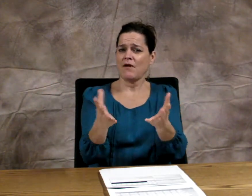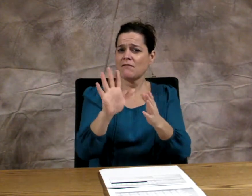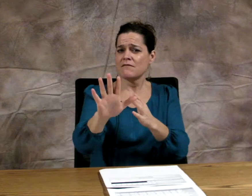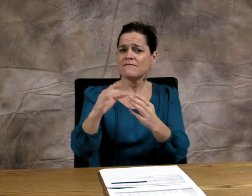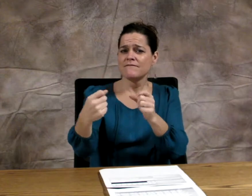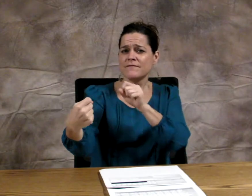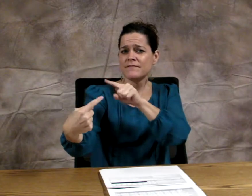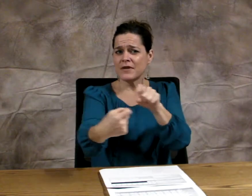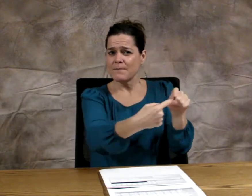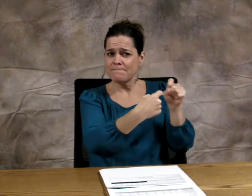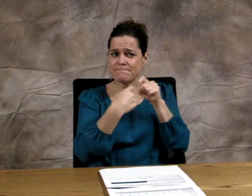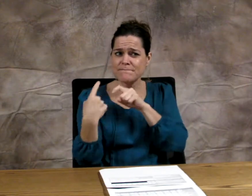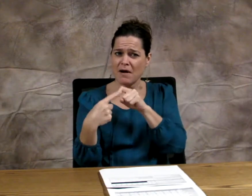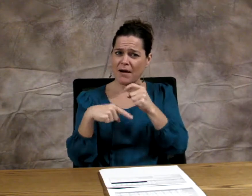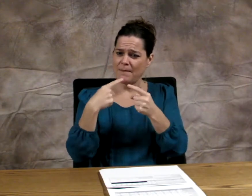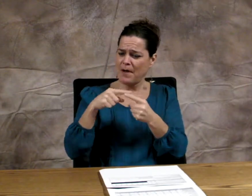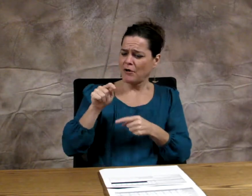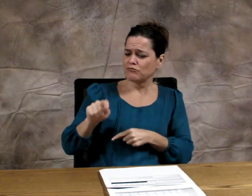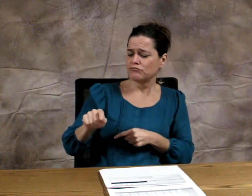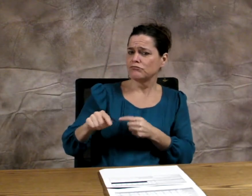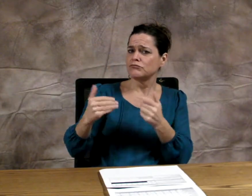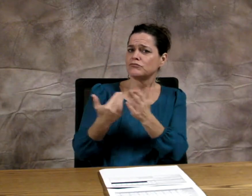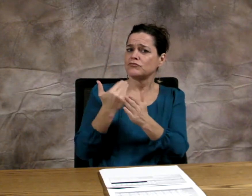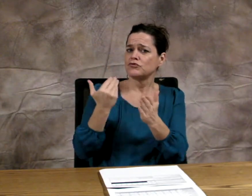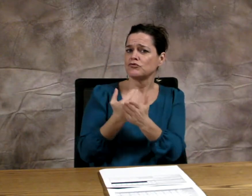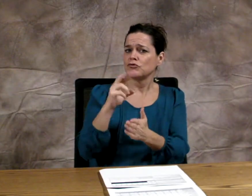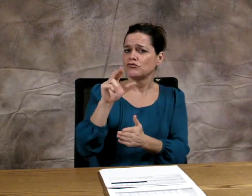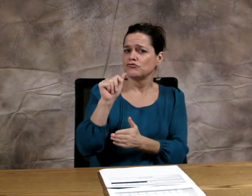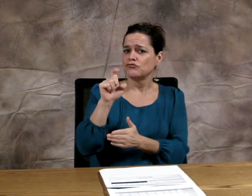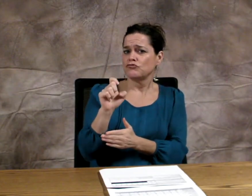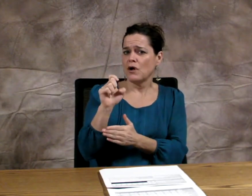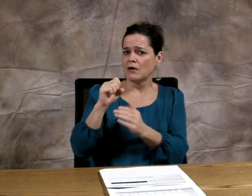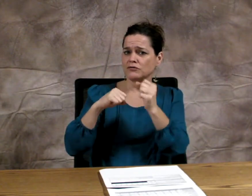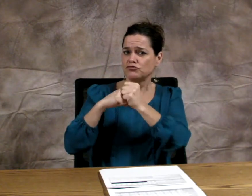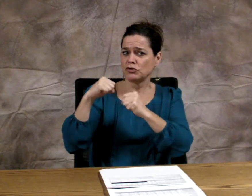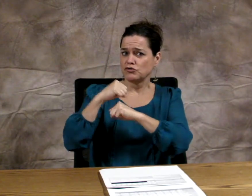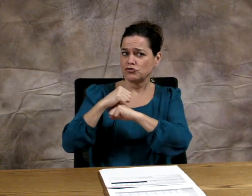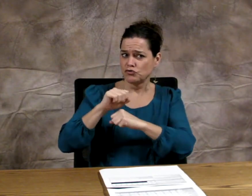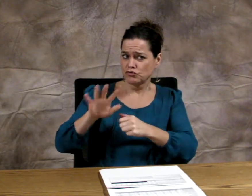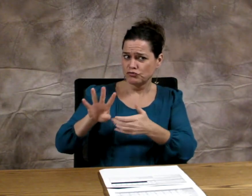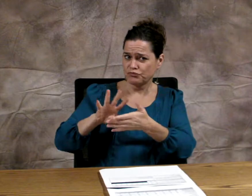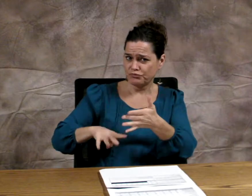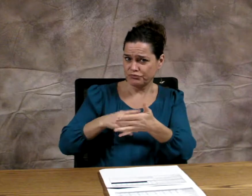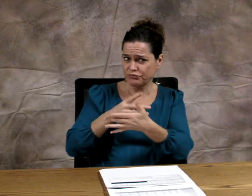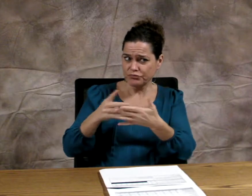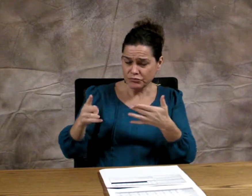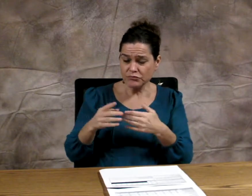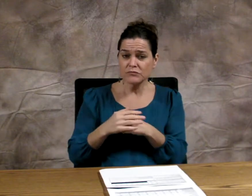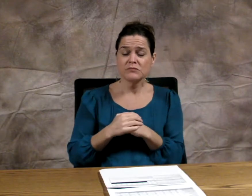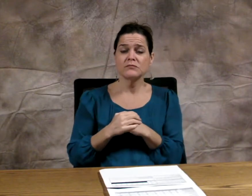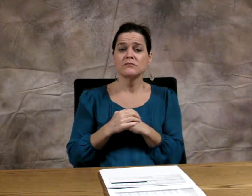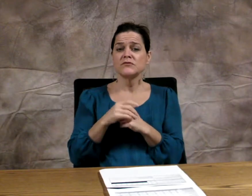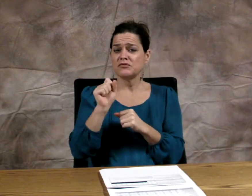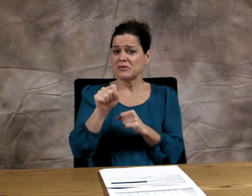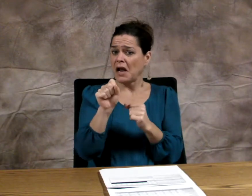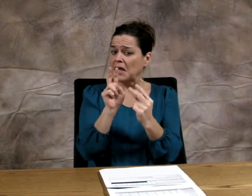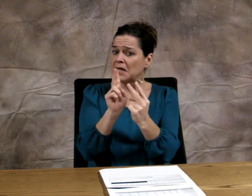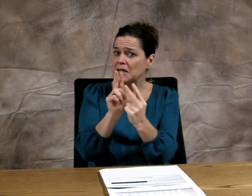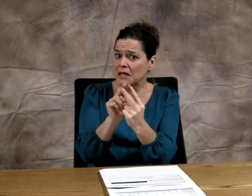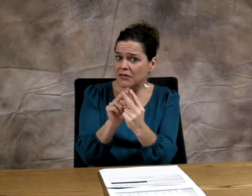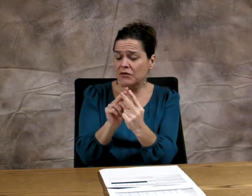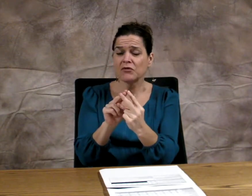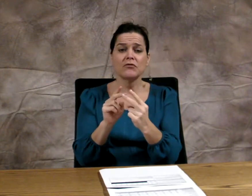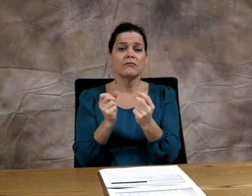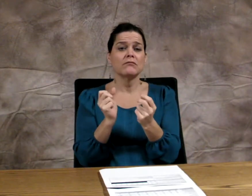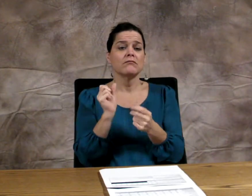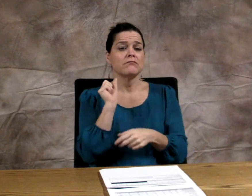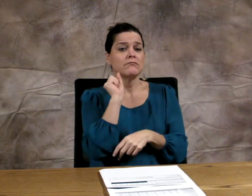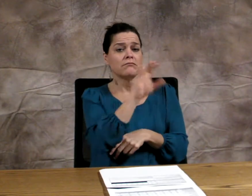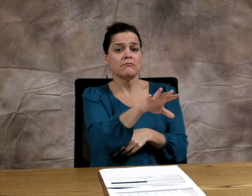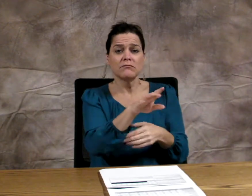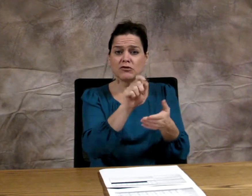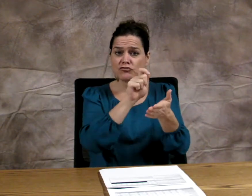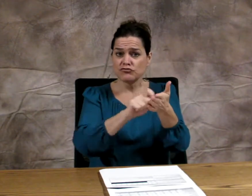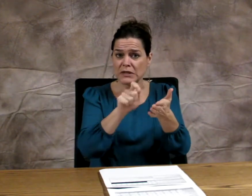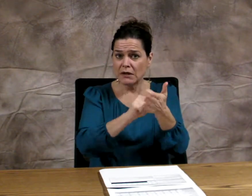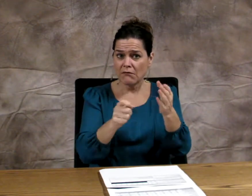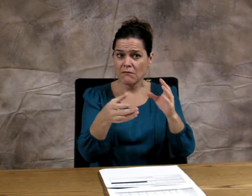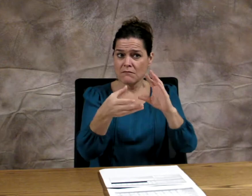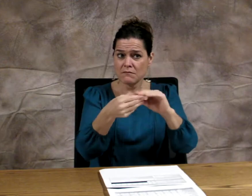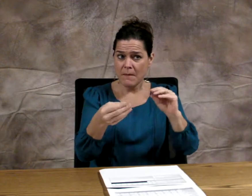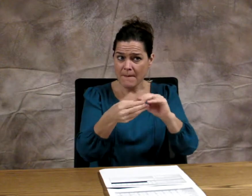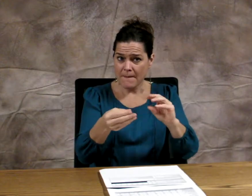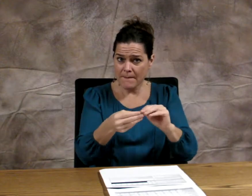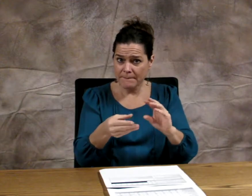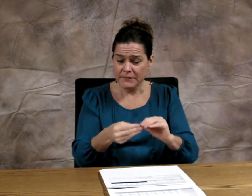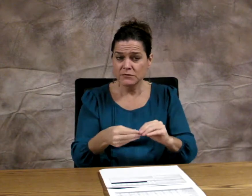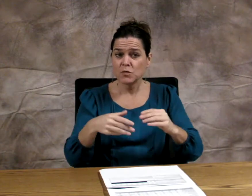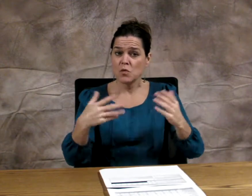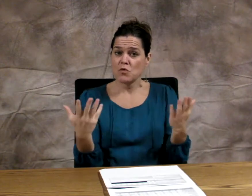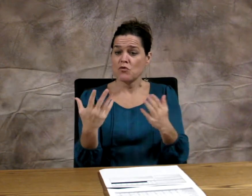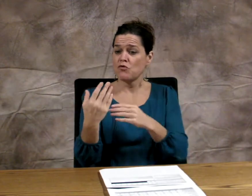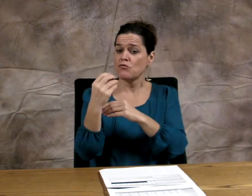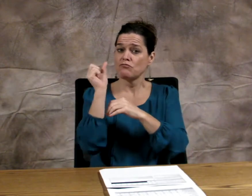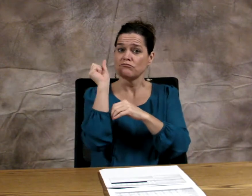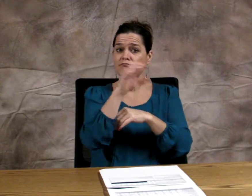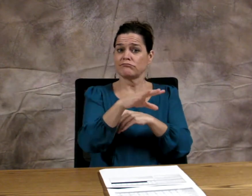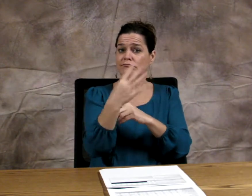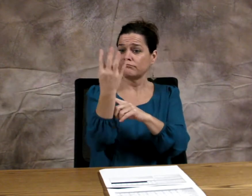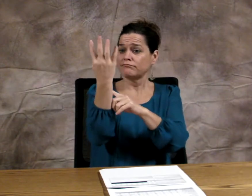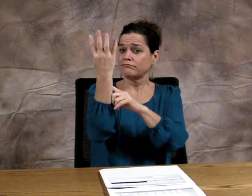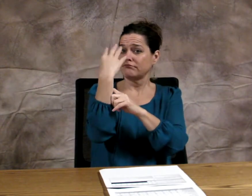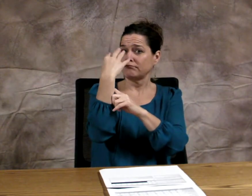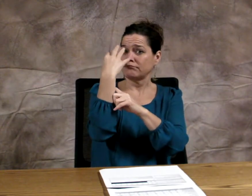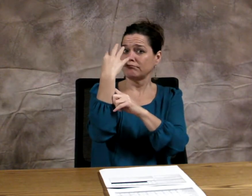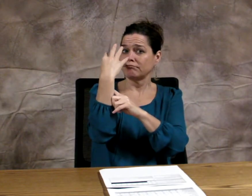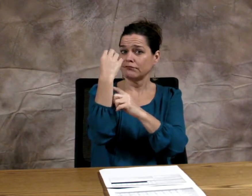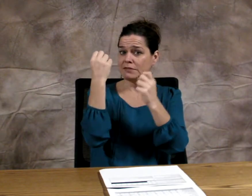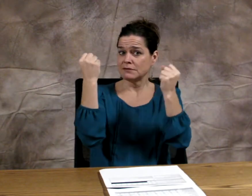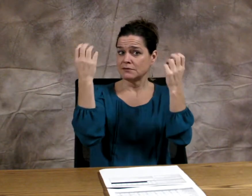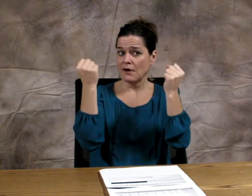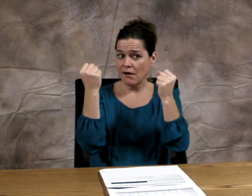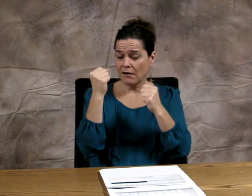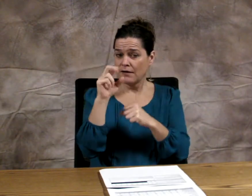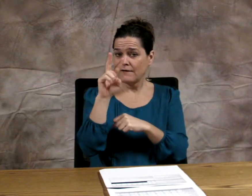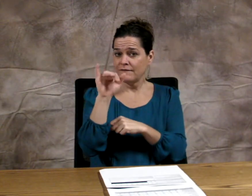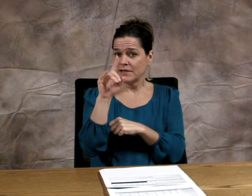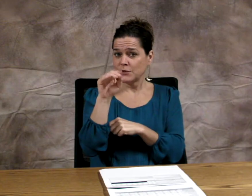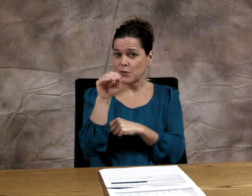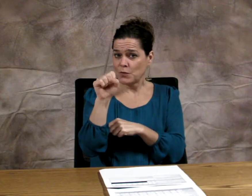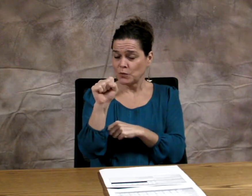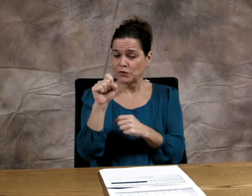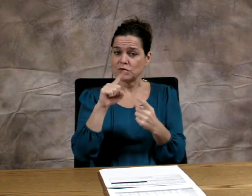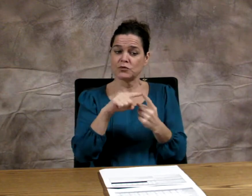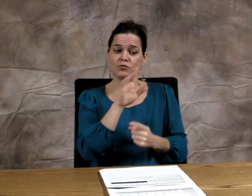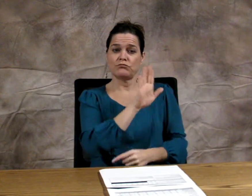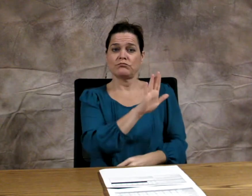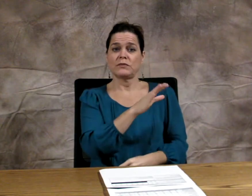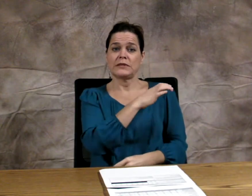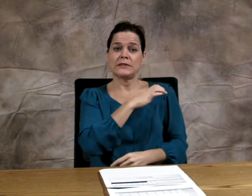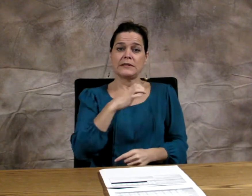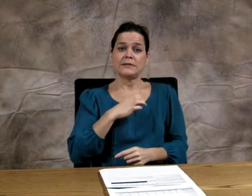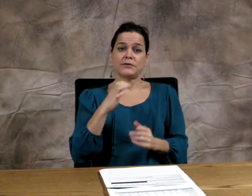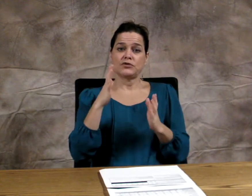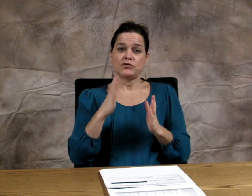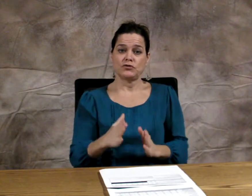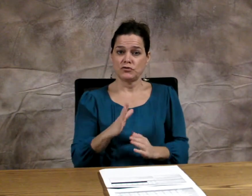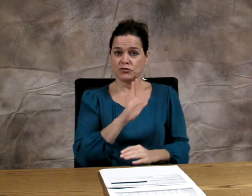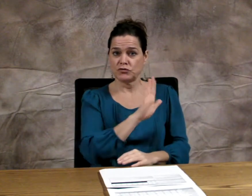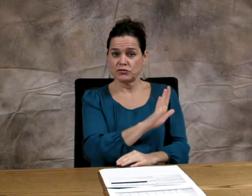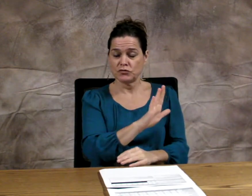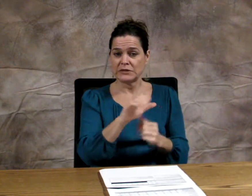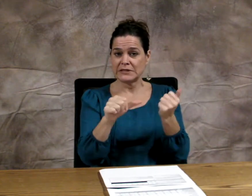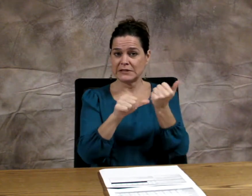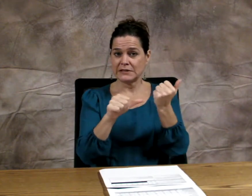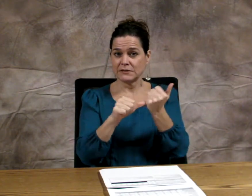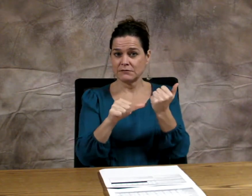Please share your comments with MCDHH . You can submit written comments or signed videos